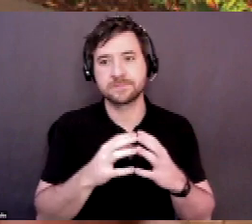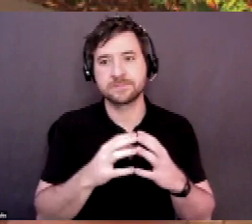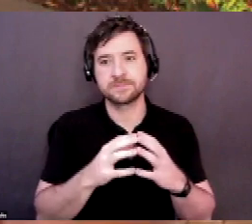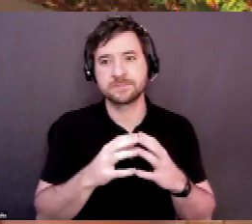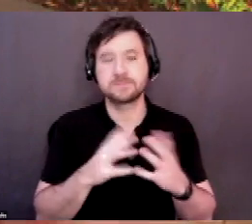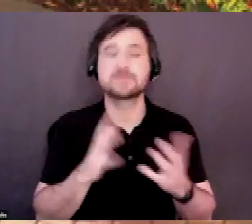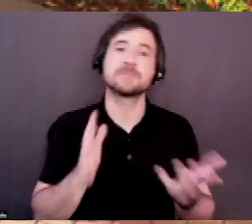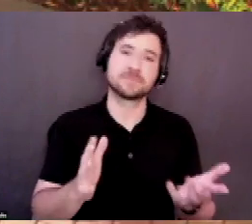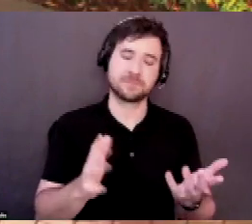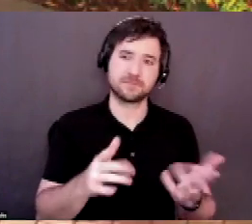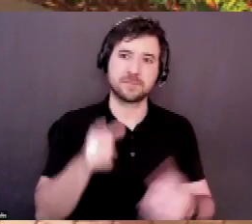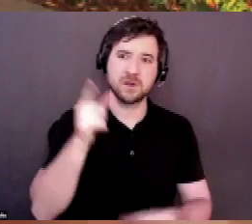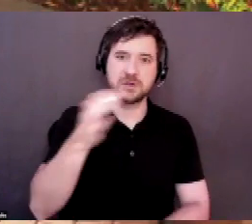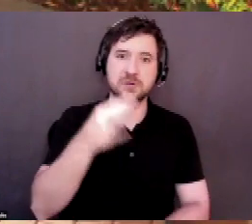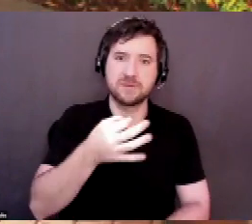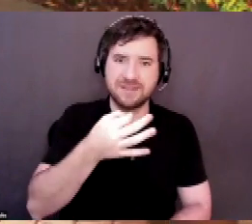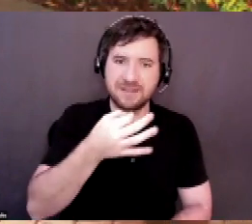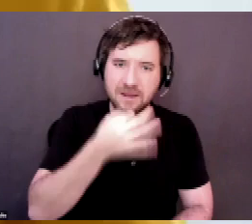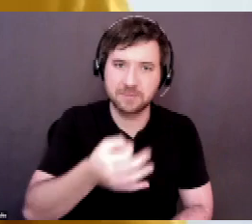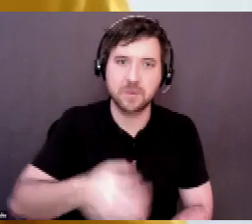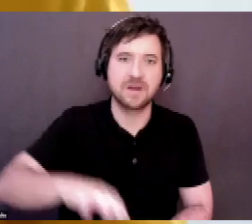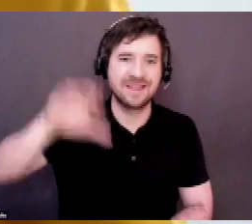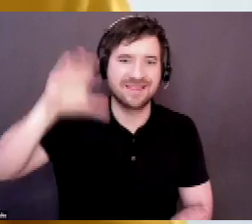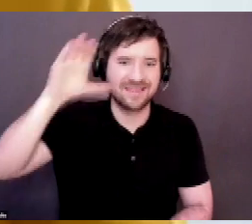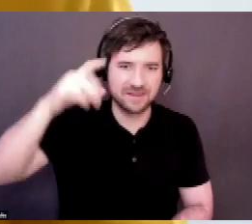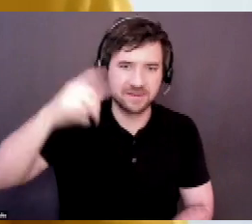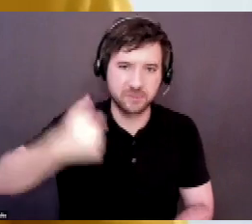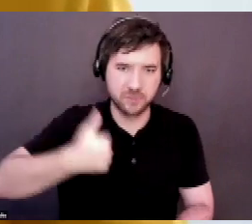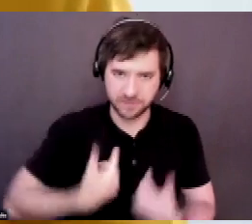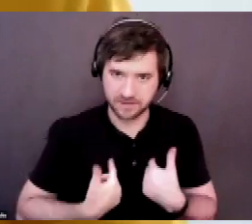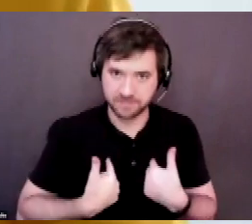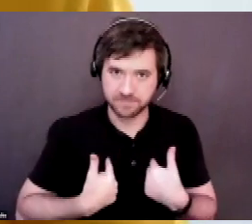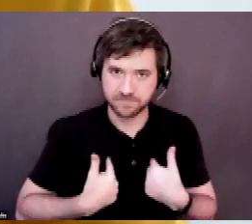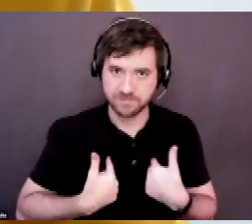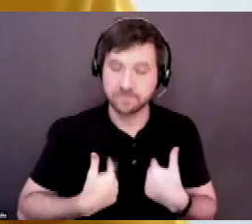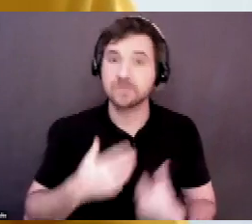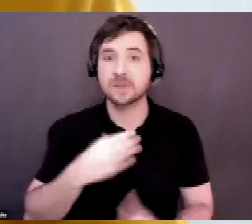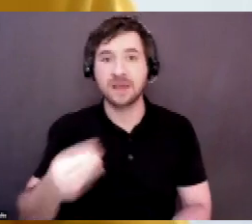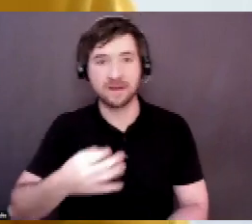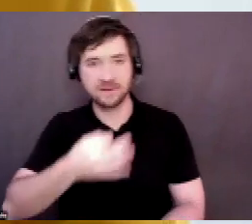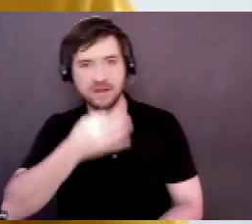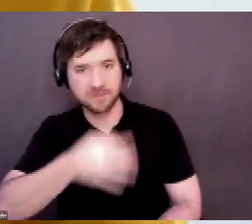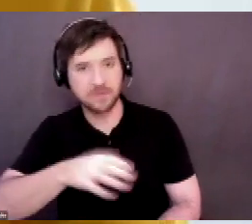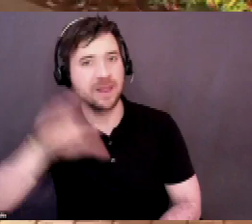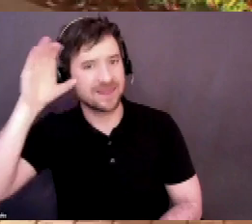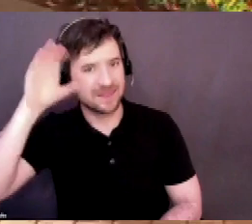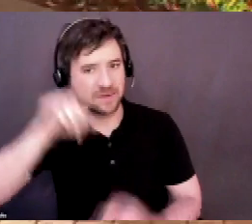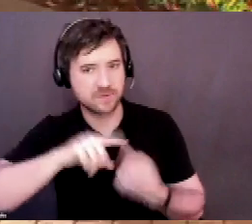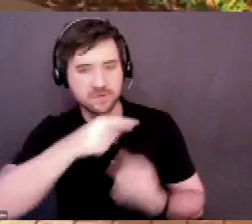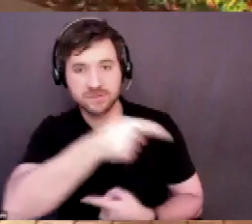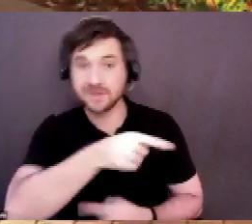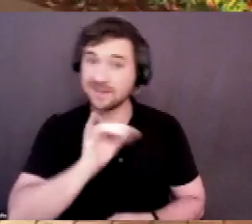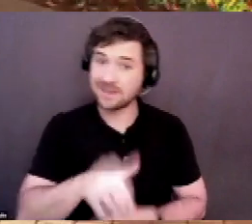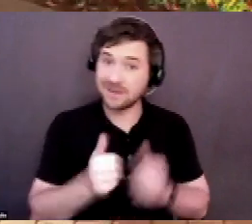an expert in listening to me and an expert in listening to you, that's the most important expertise.